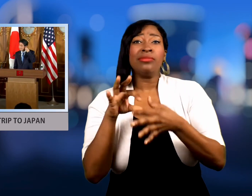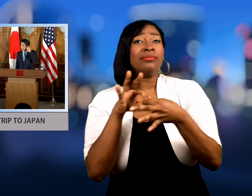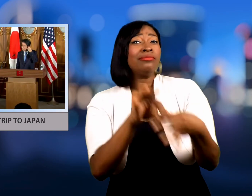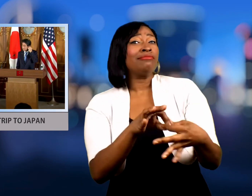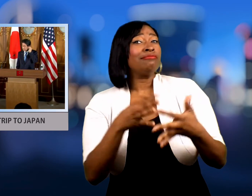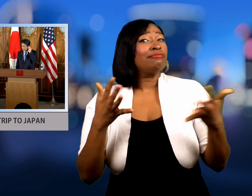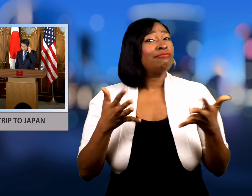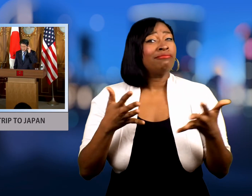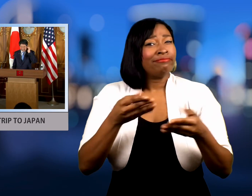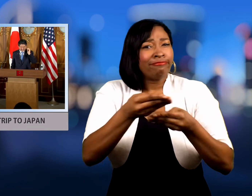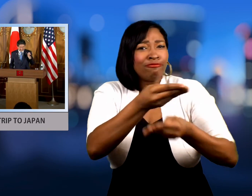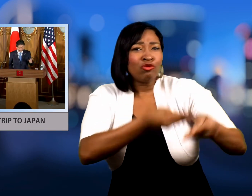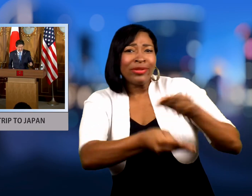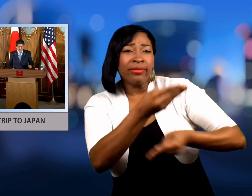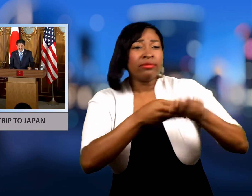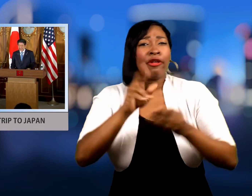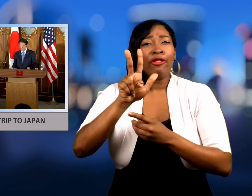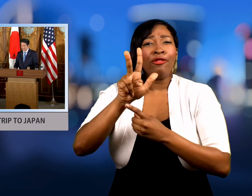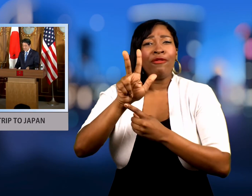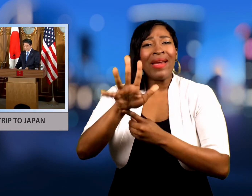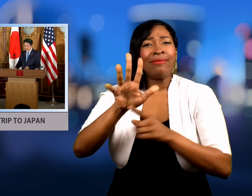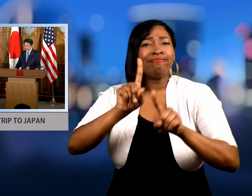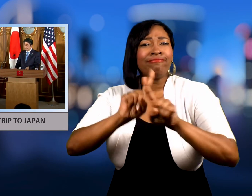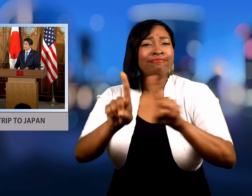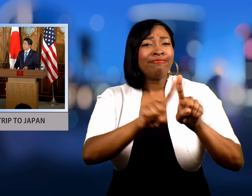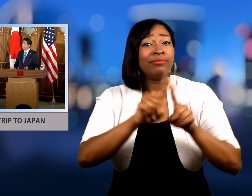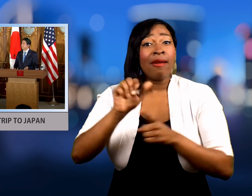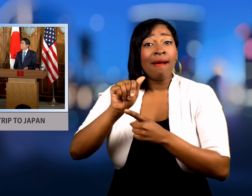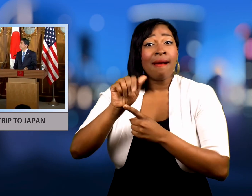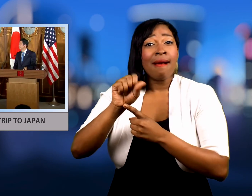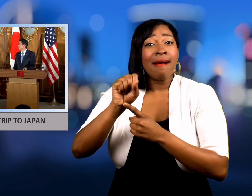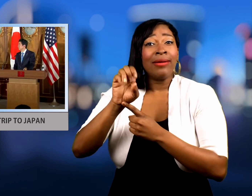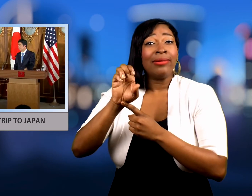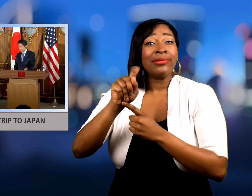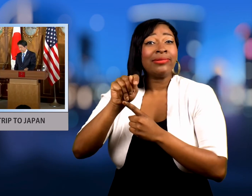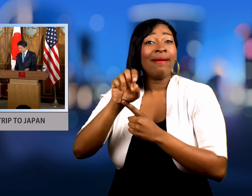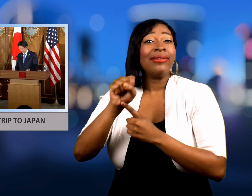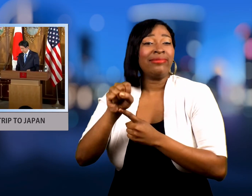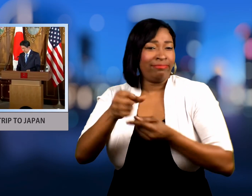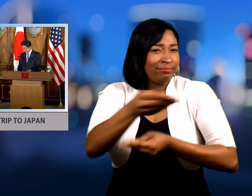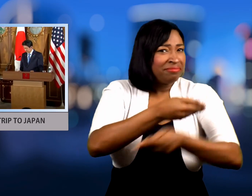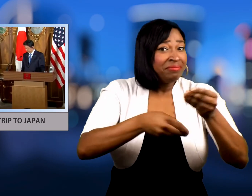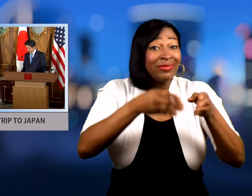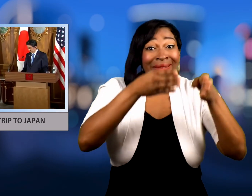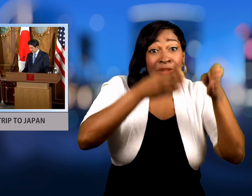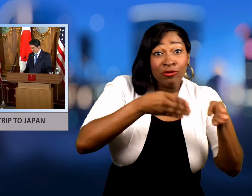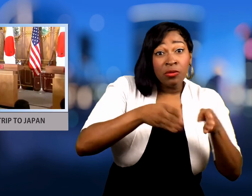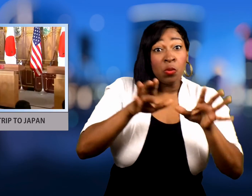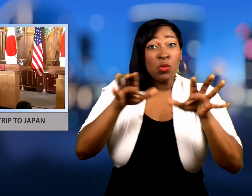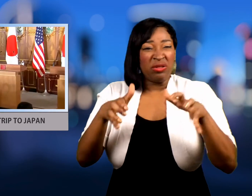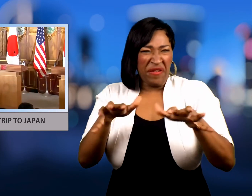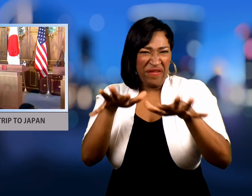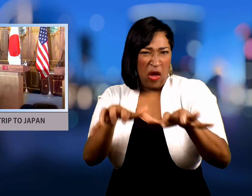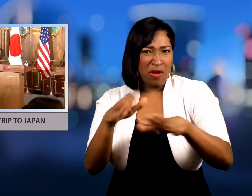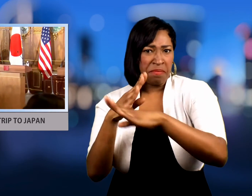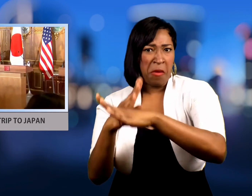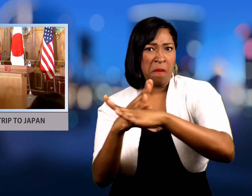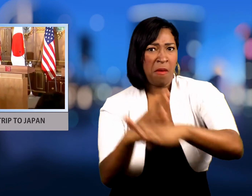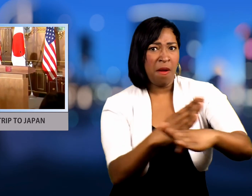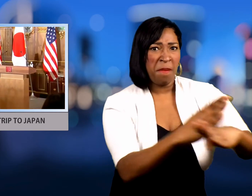35 different individuals and groups.